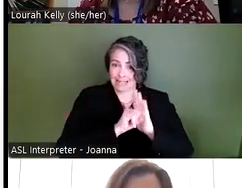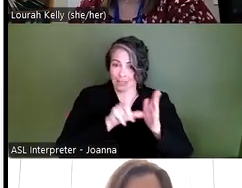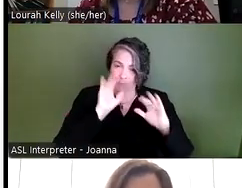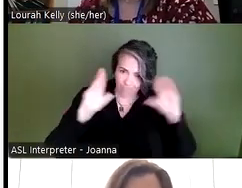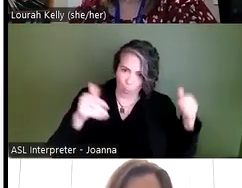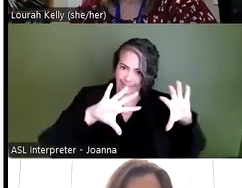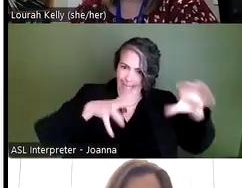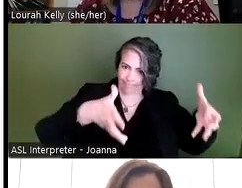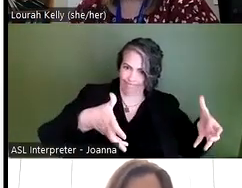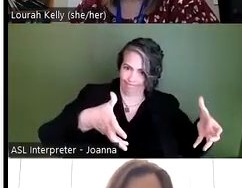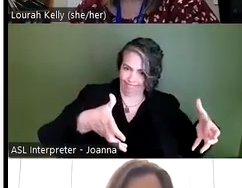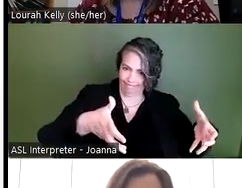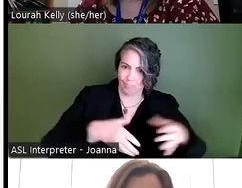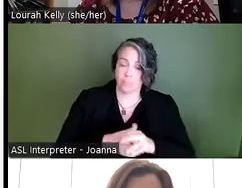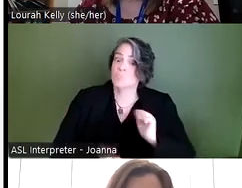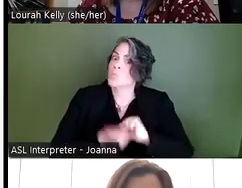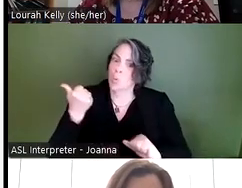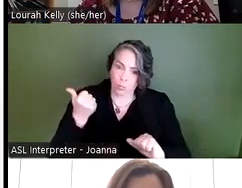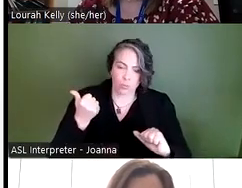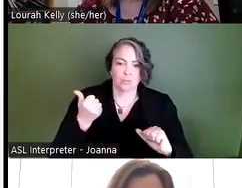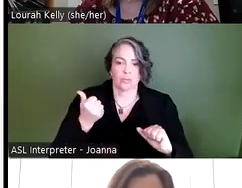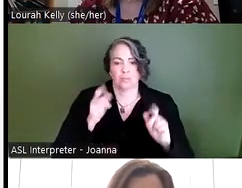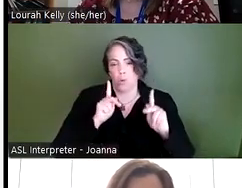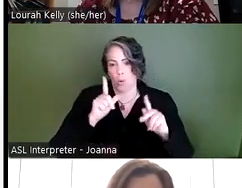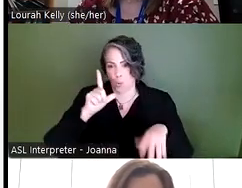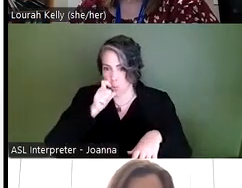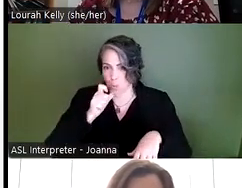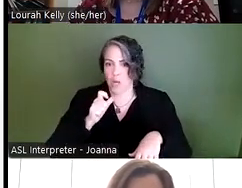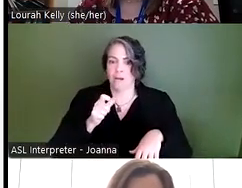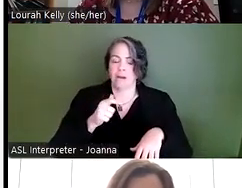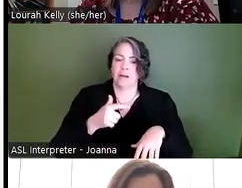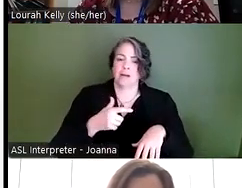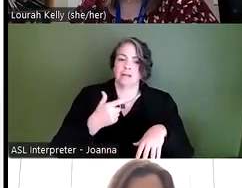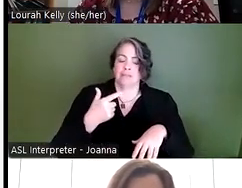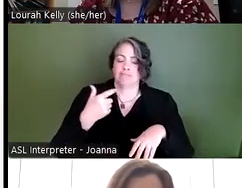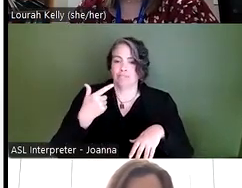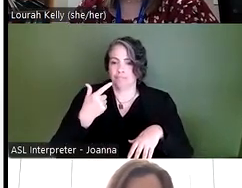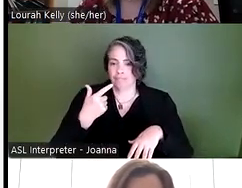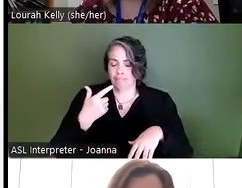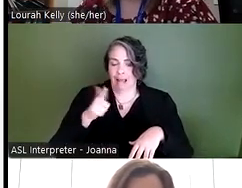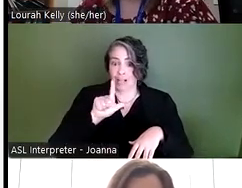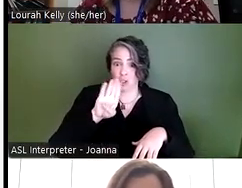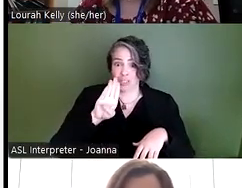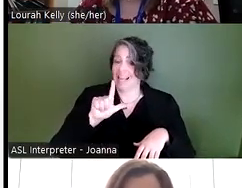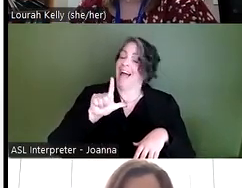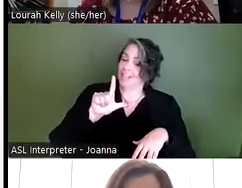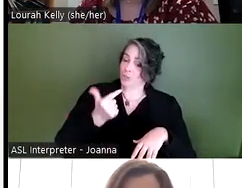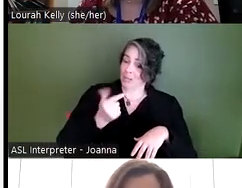and Hispanic and lesbian, gay, or bisexual. So there's something about the intersectional